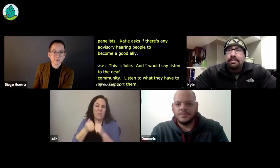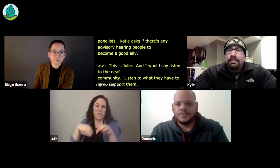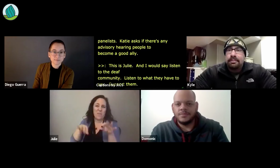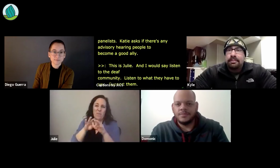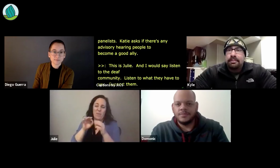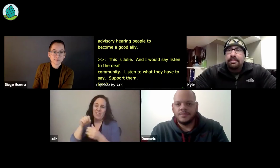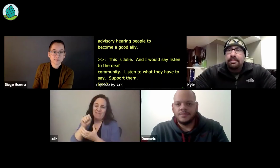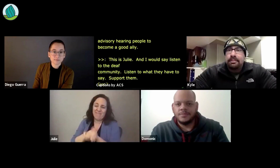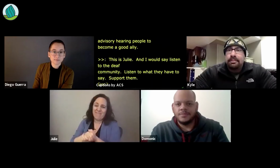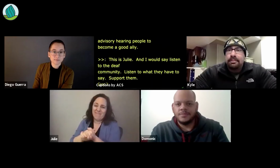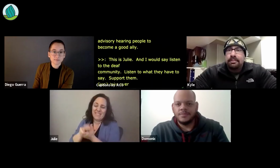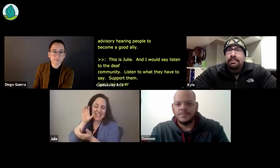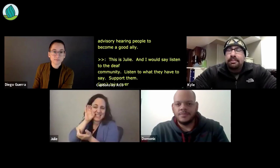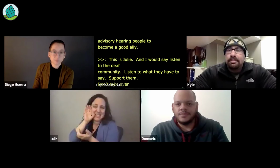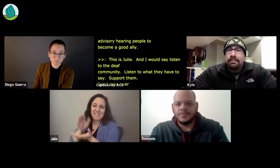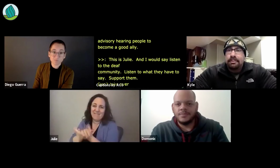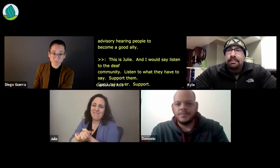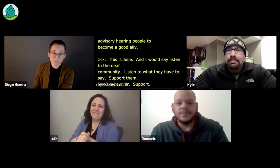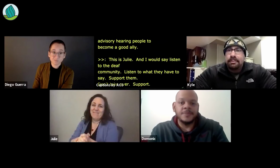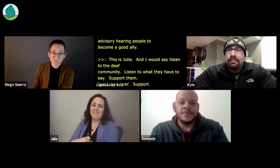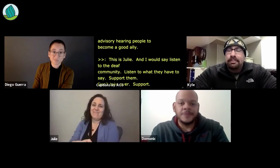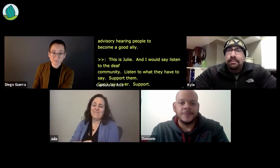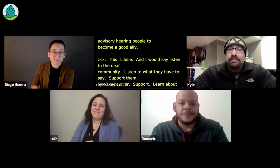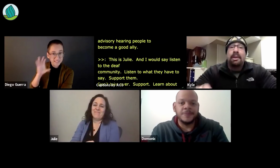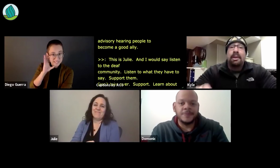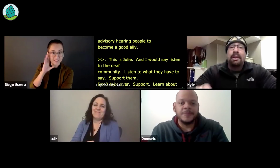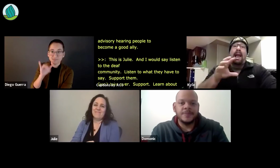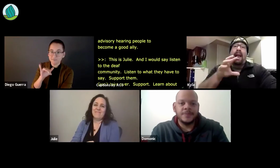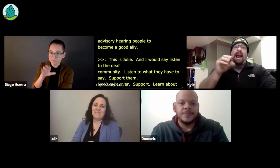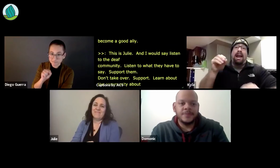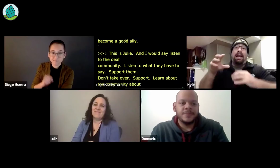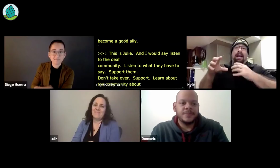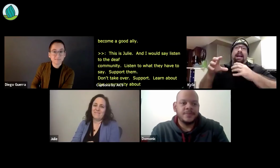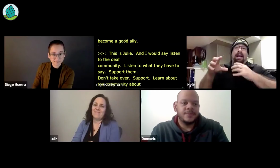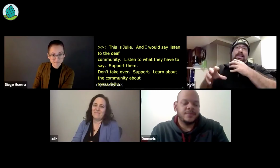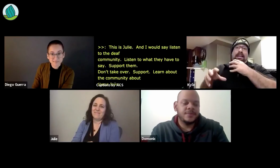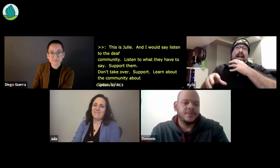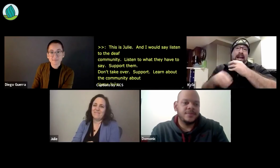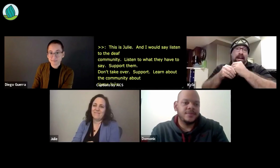I would leave you with that word, listen. This is Kyle. Listen, got that.